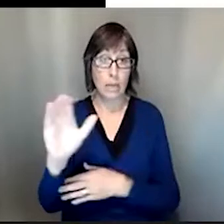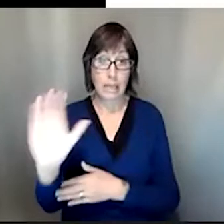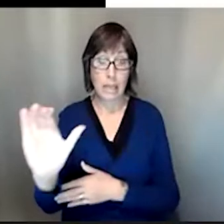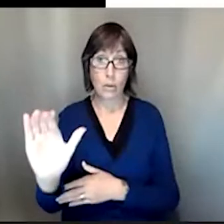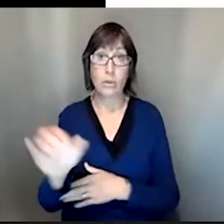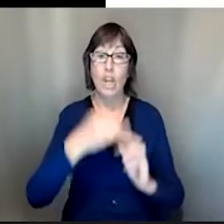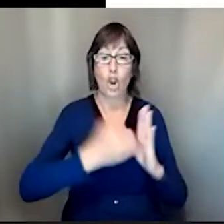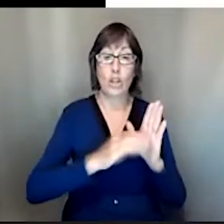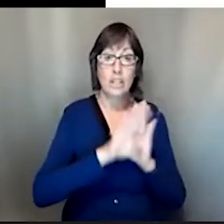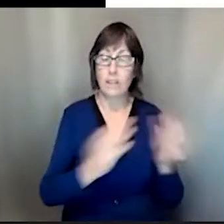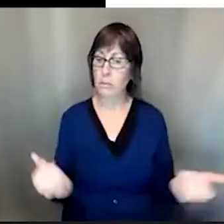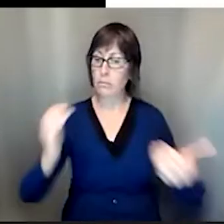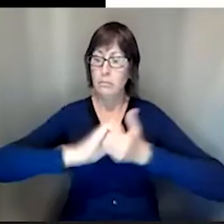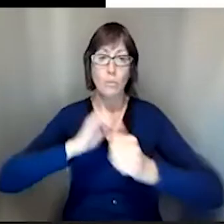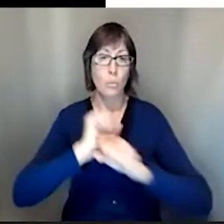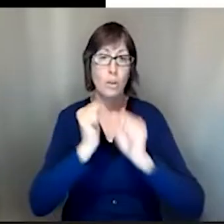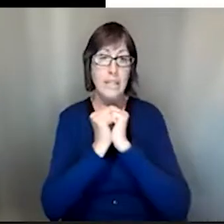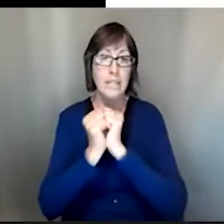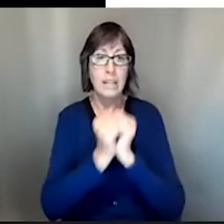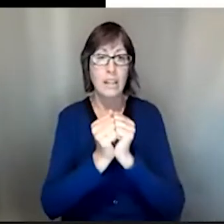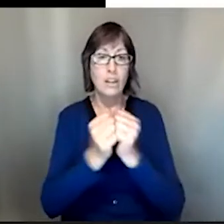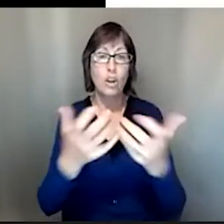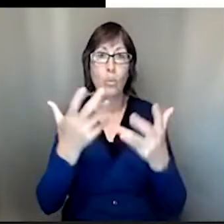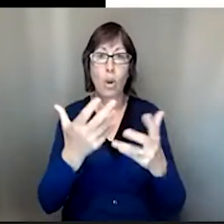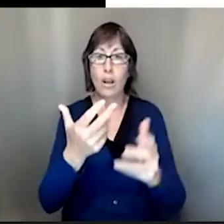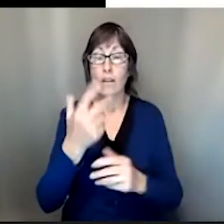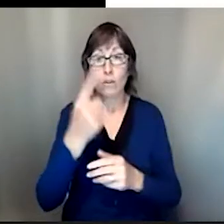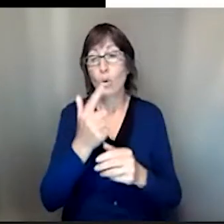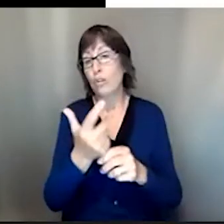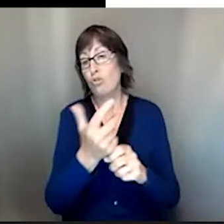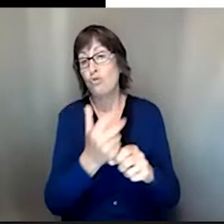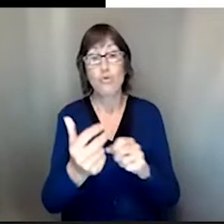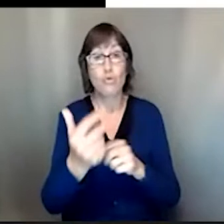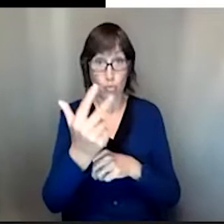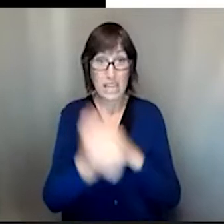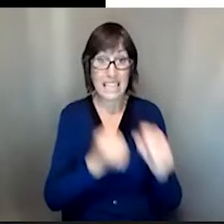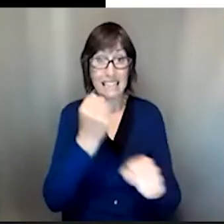gradually transition over the course of three years the operations of the program including: